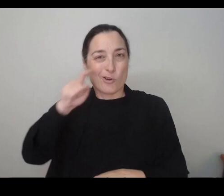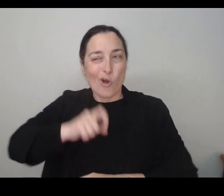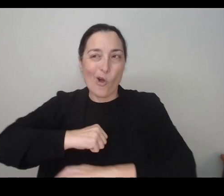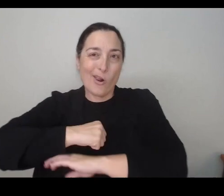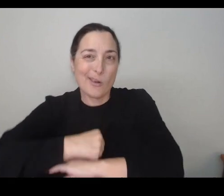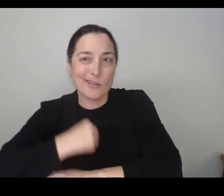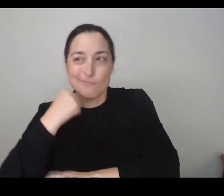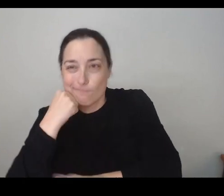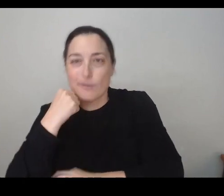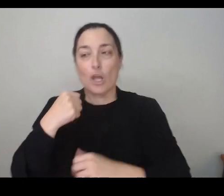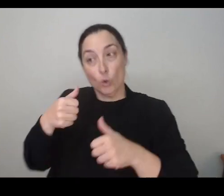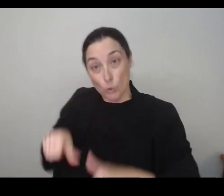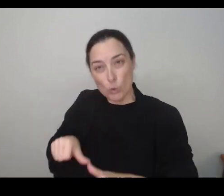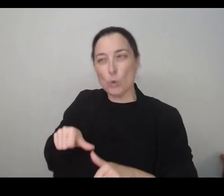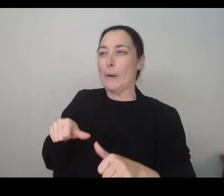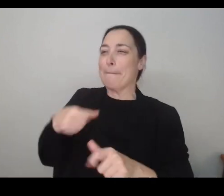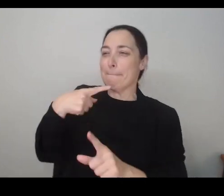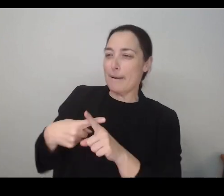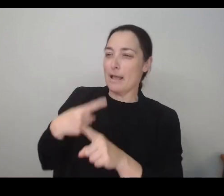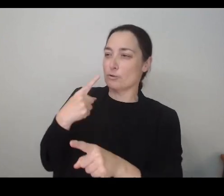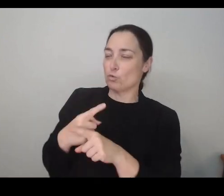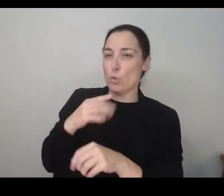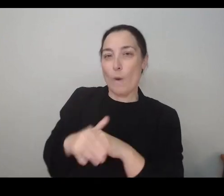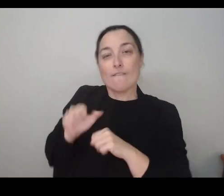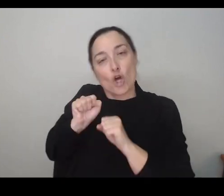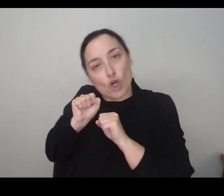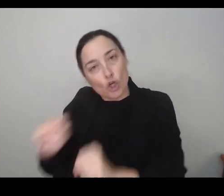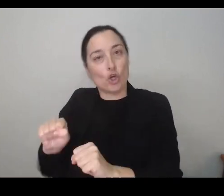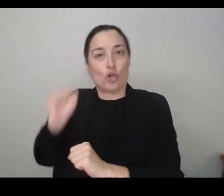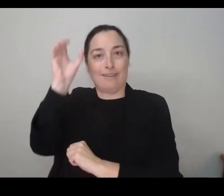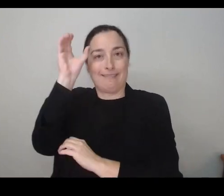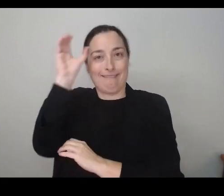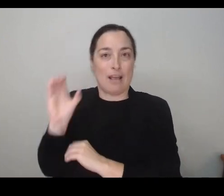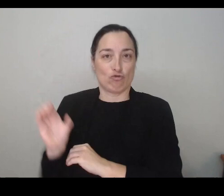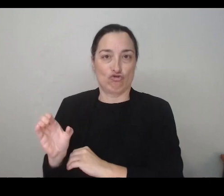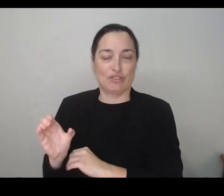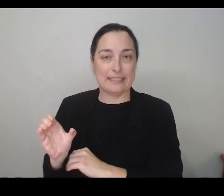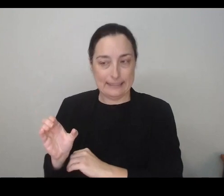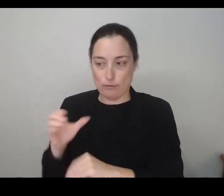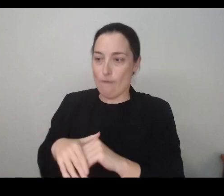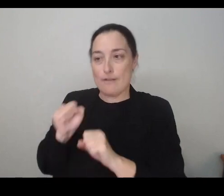but she's also talking her country, about Samoan, about the community of Fa'afafine.